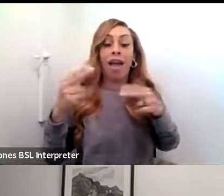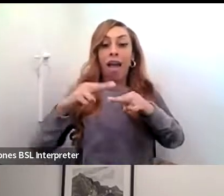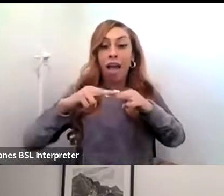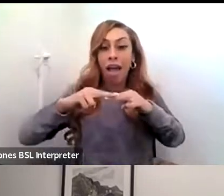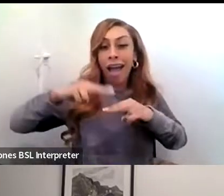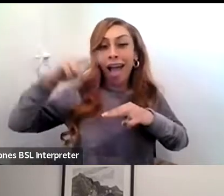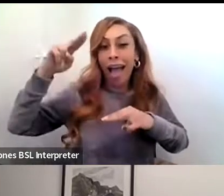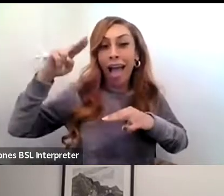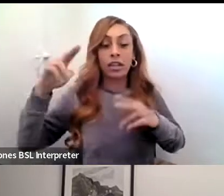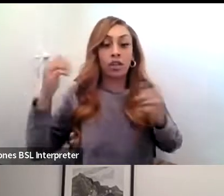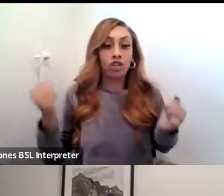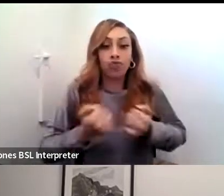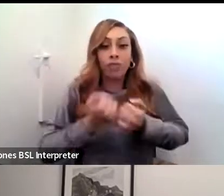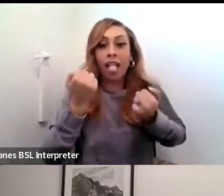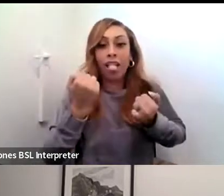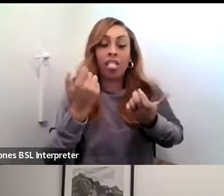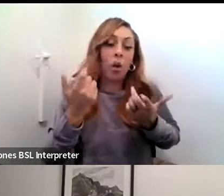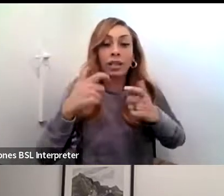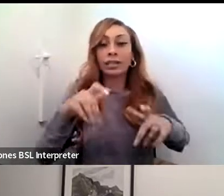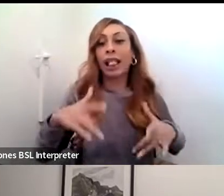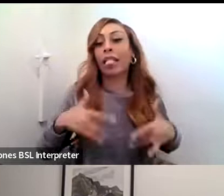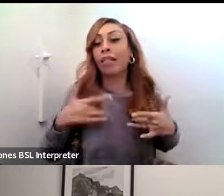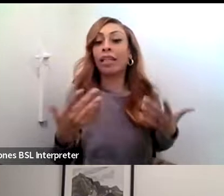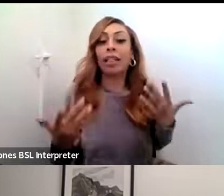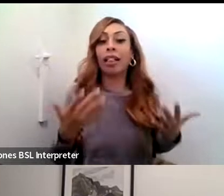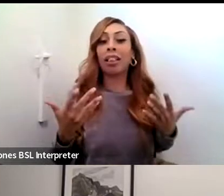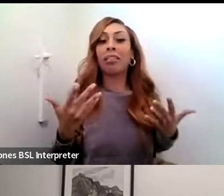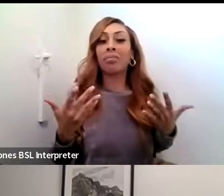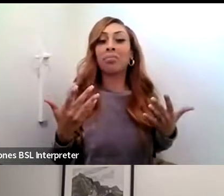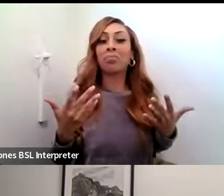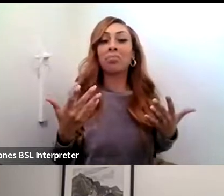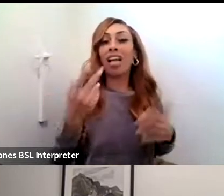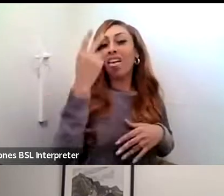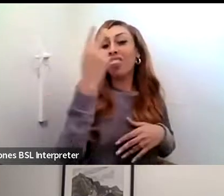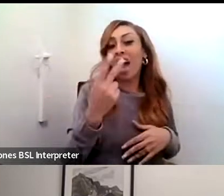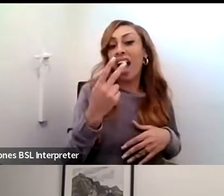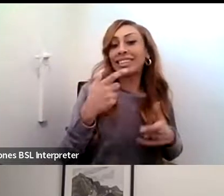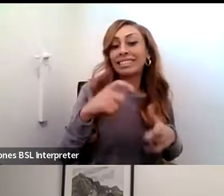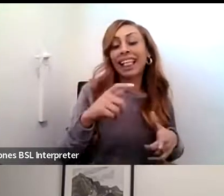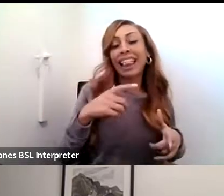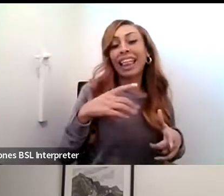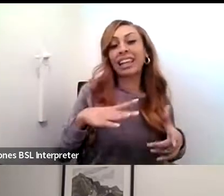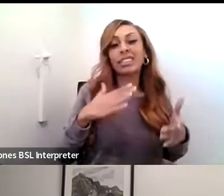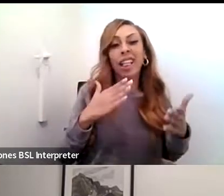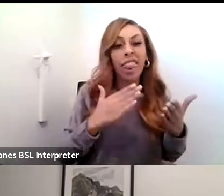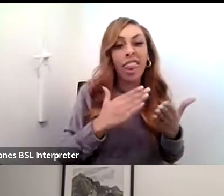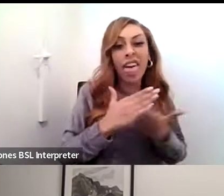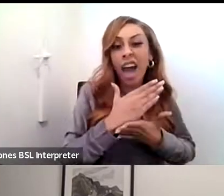or if that still feels that in the art we consume, it's maybe still something that's not being accomplished.